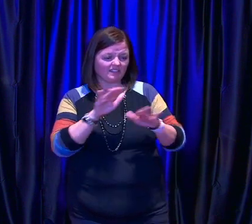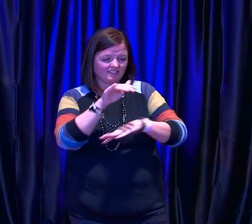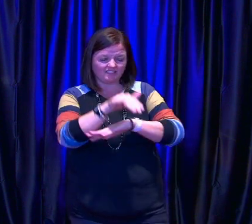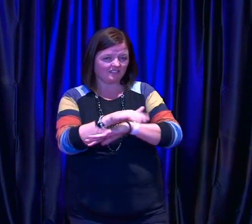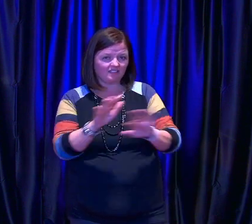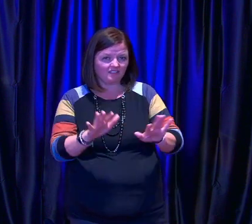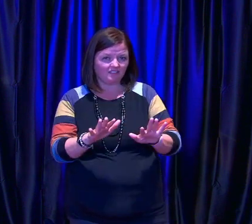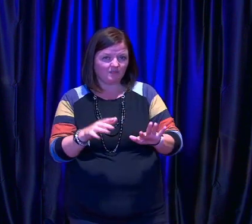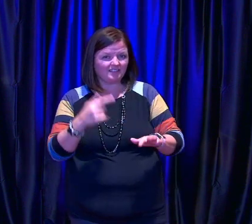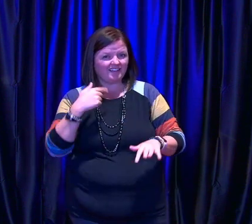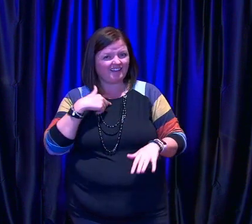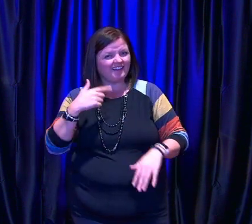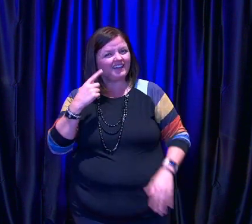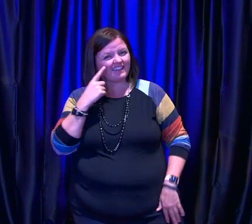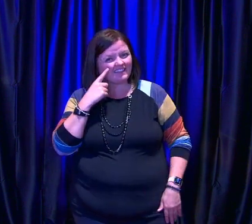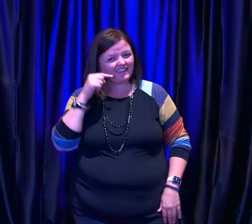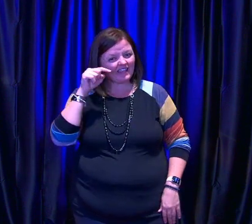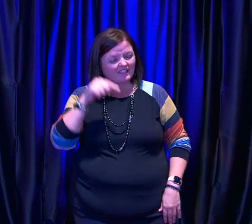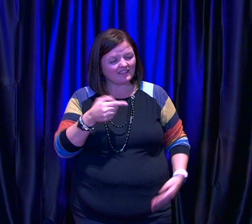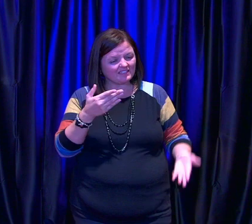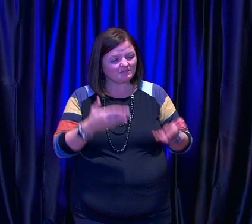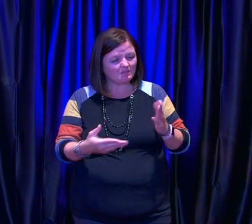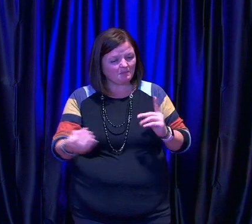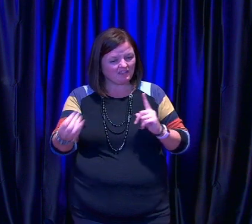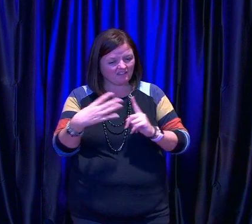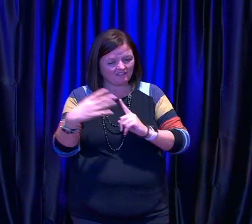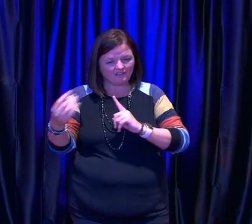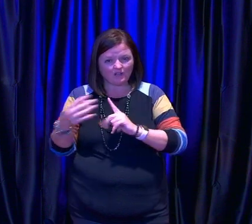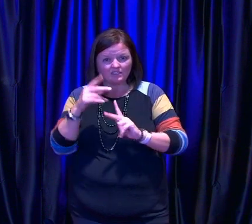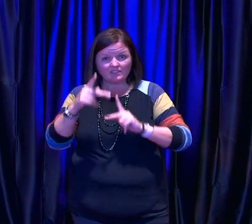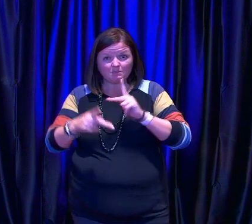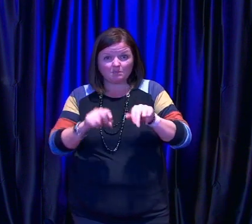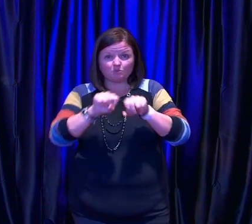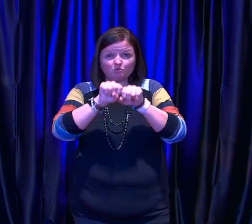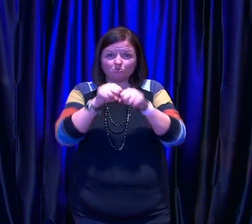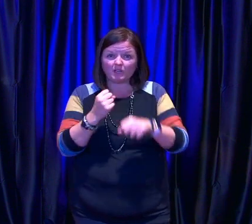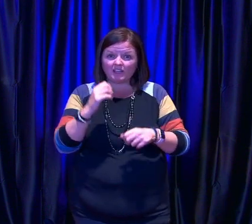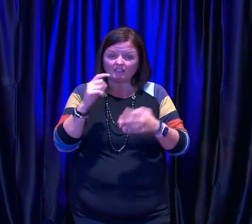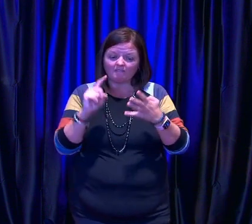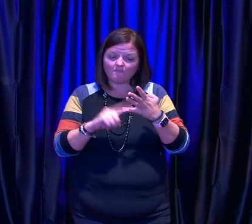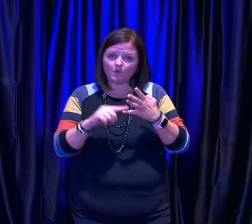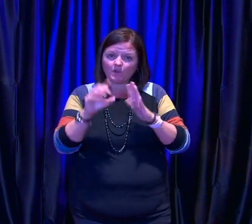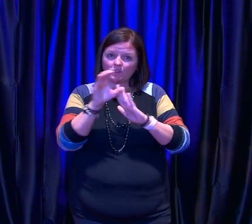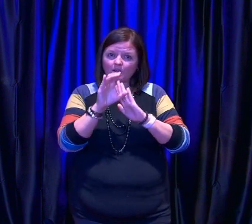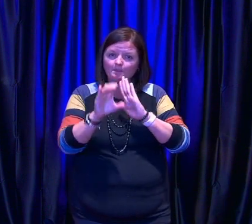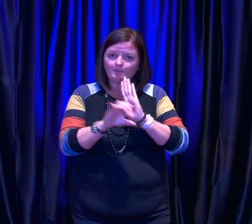i think this may be causing people to break the fourth commandment and so